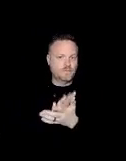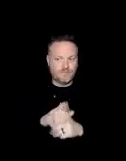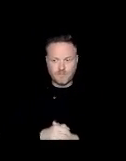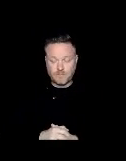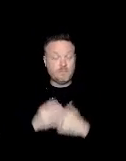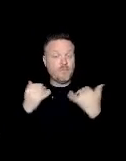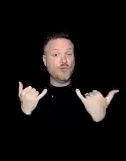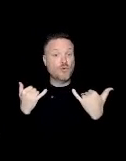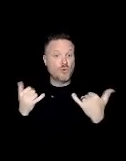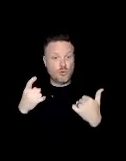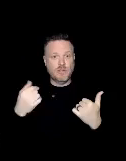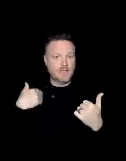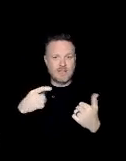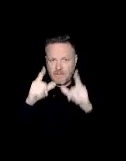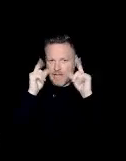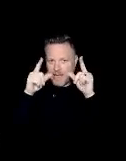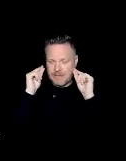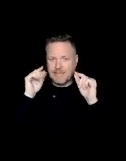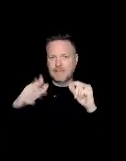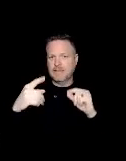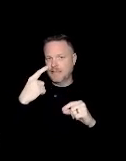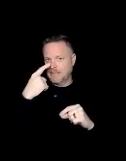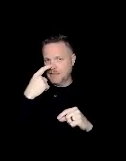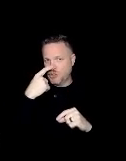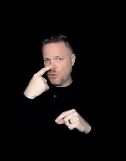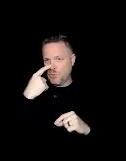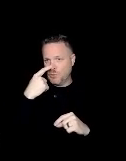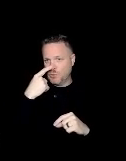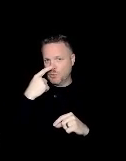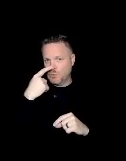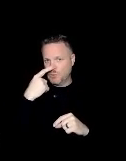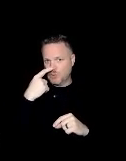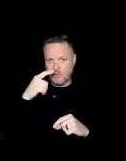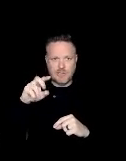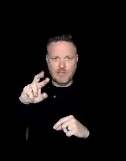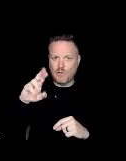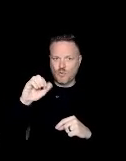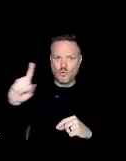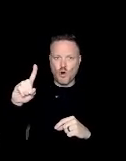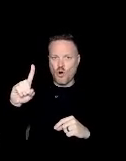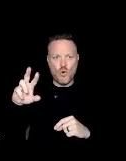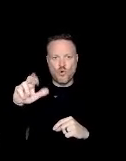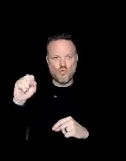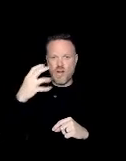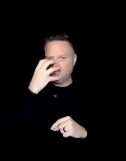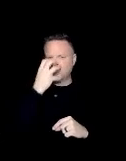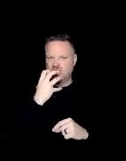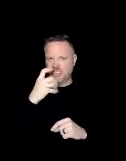he doesn't have his glasses. His nose is road crashed because he fell on the pavement again.